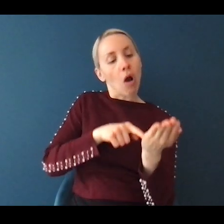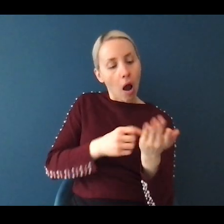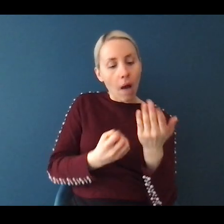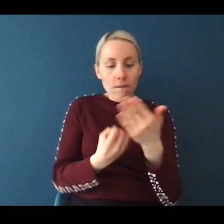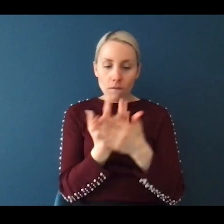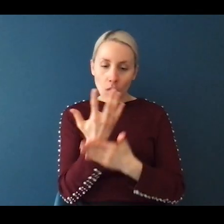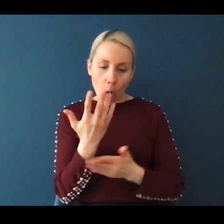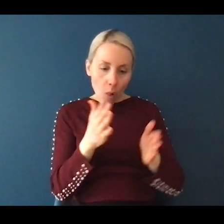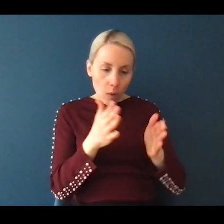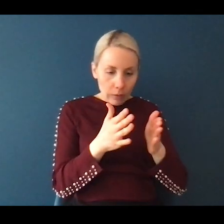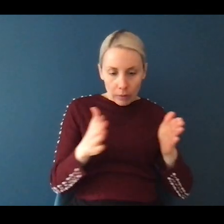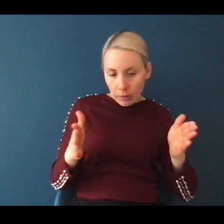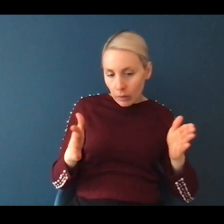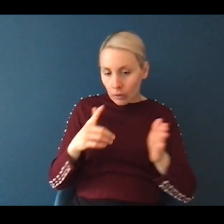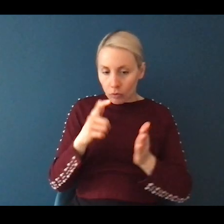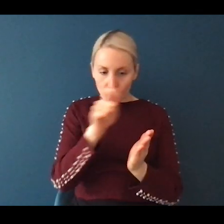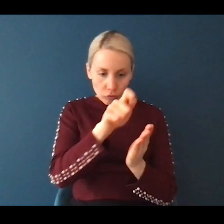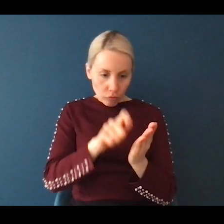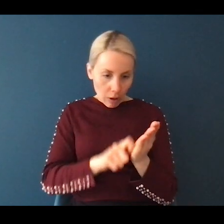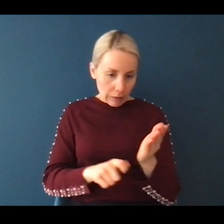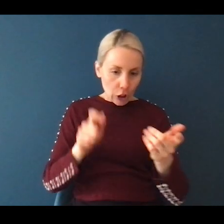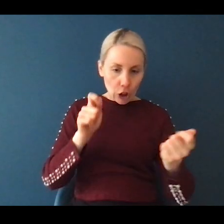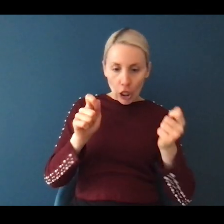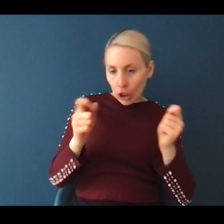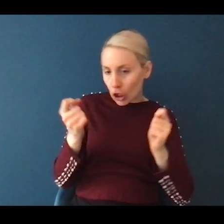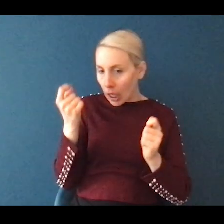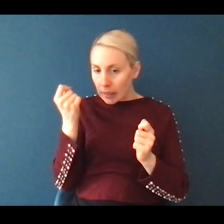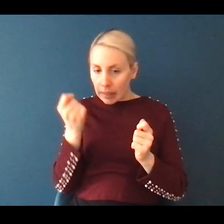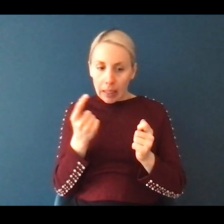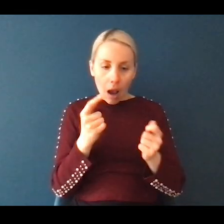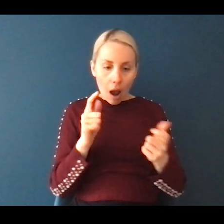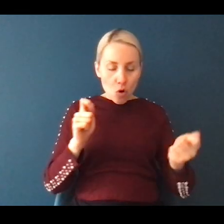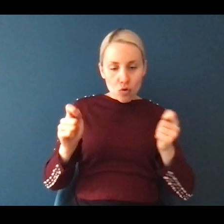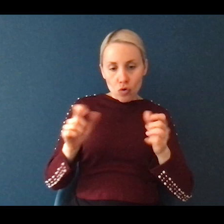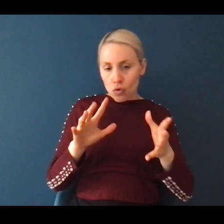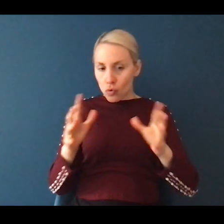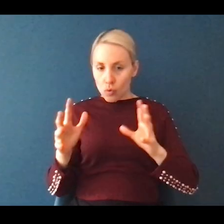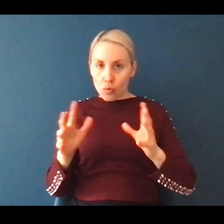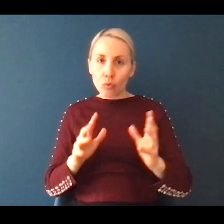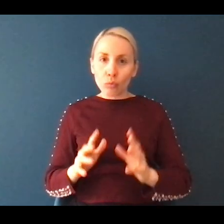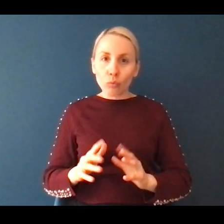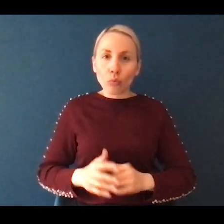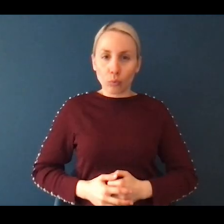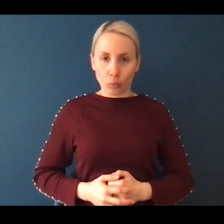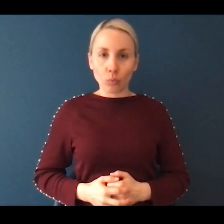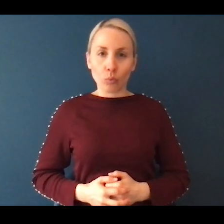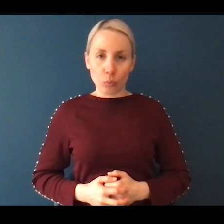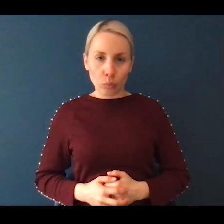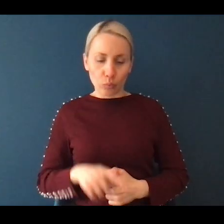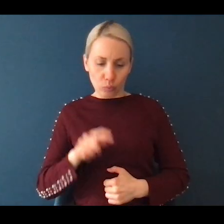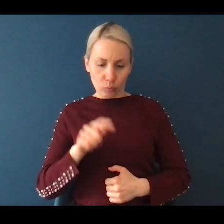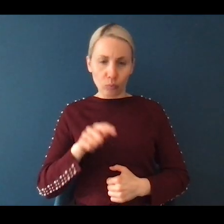and how my ideas changed in that time so I guess it was it was very much a process so